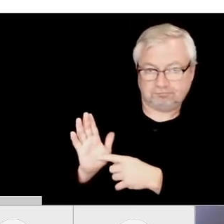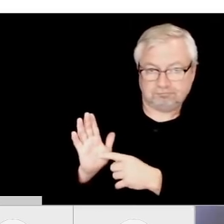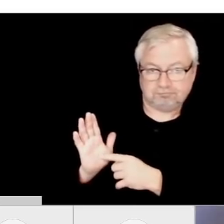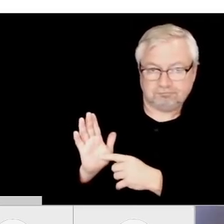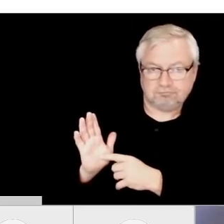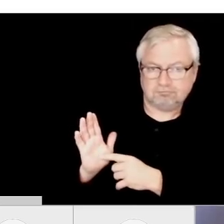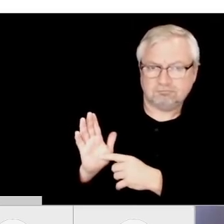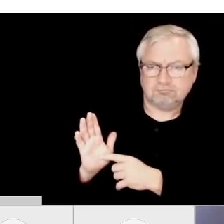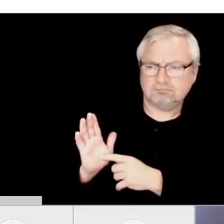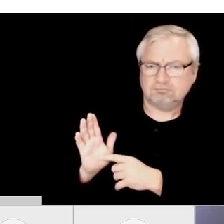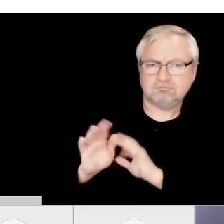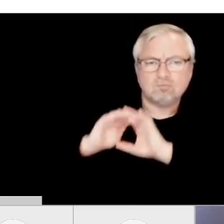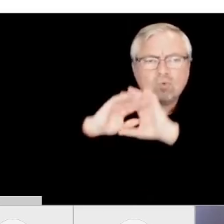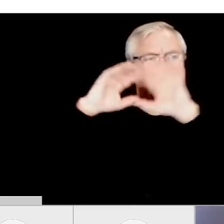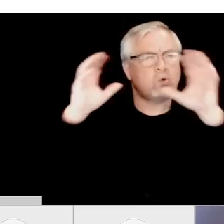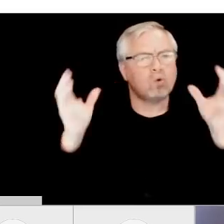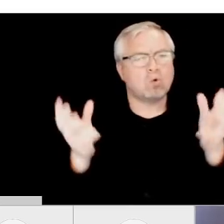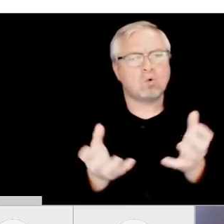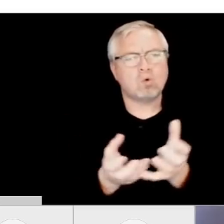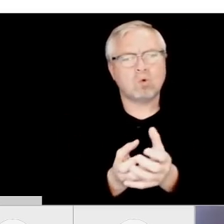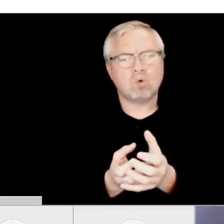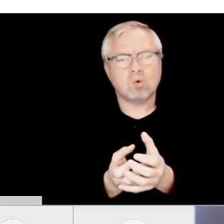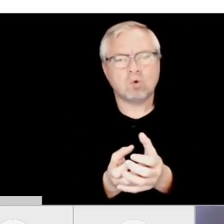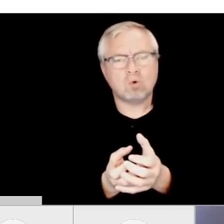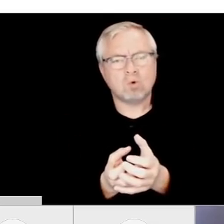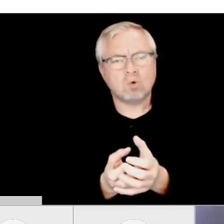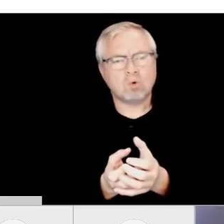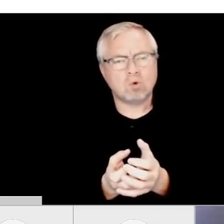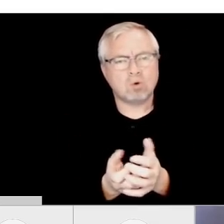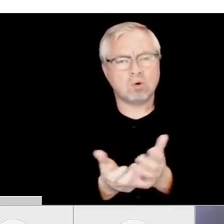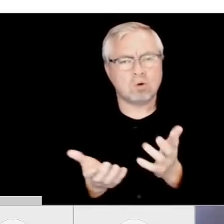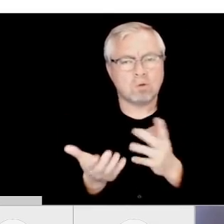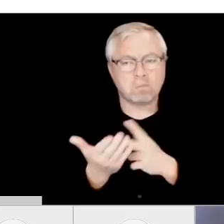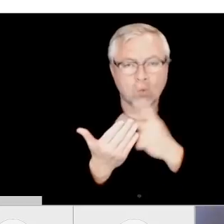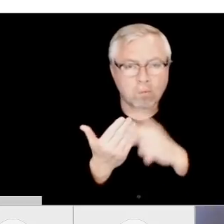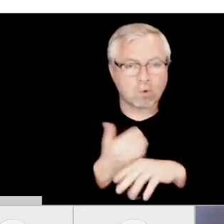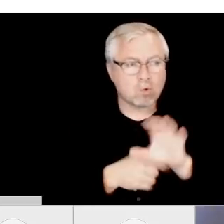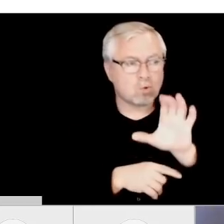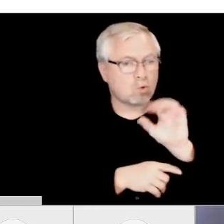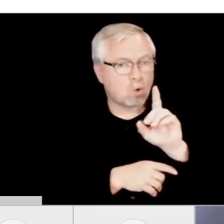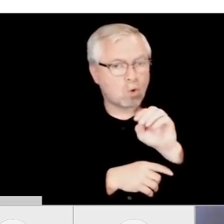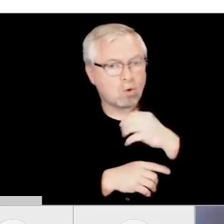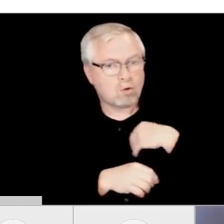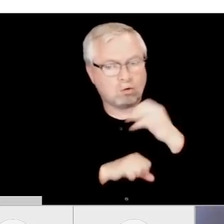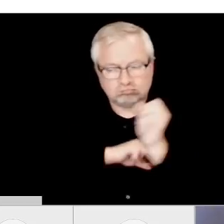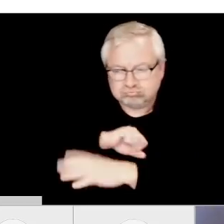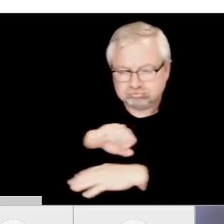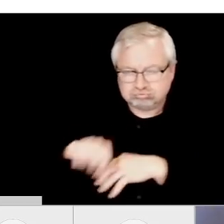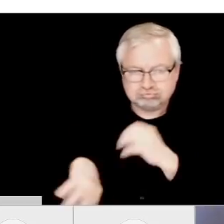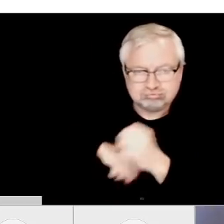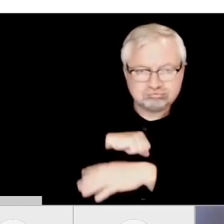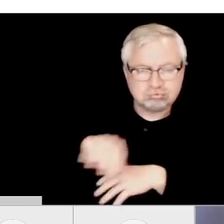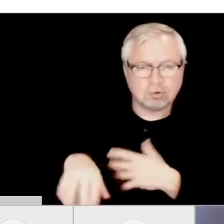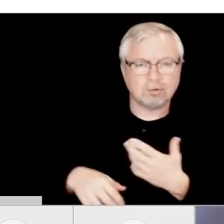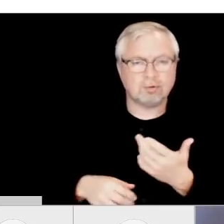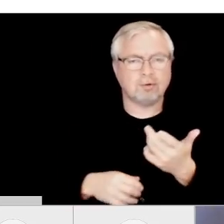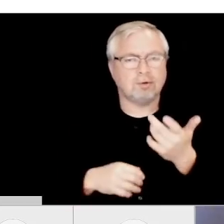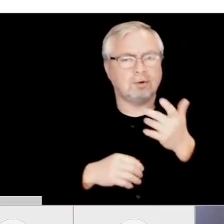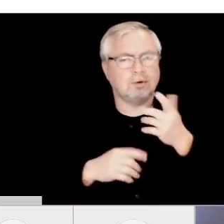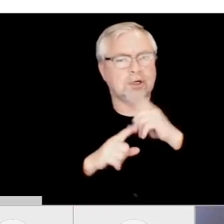The whole enchilada is the programming code and the construction of scenarios